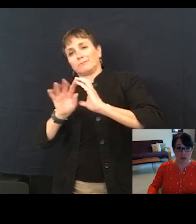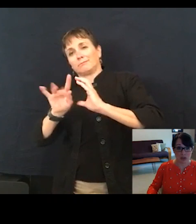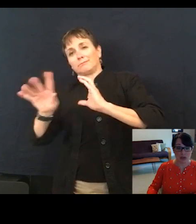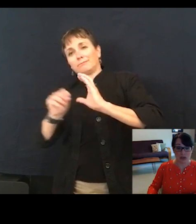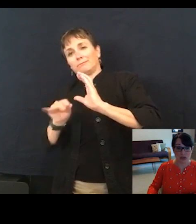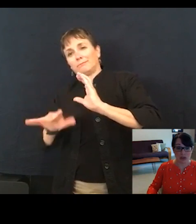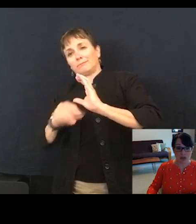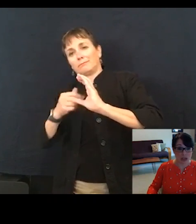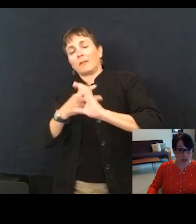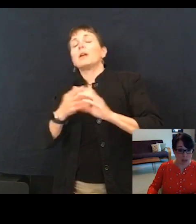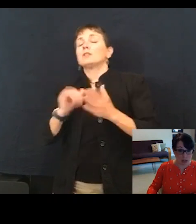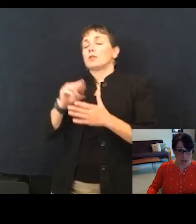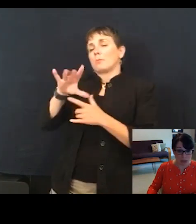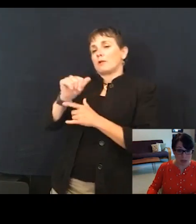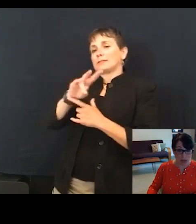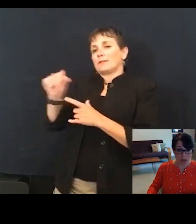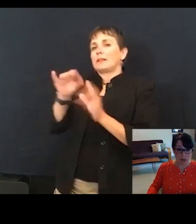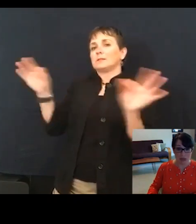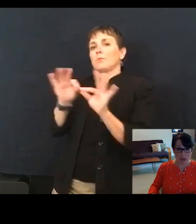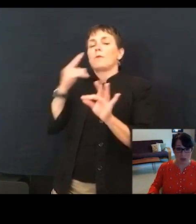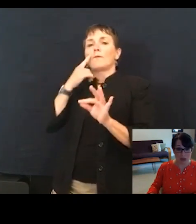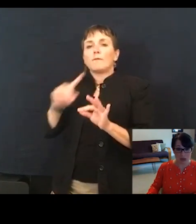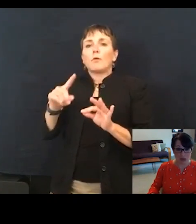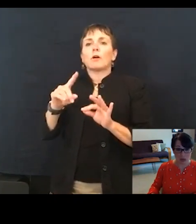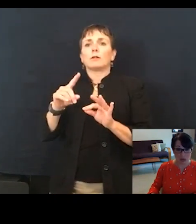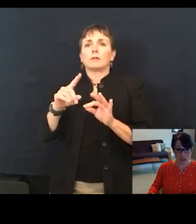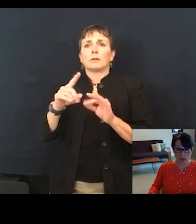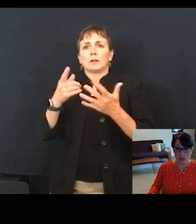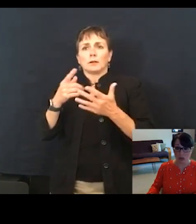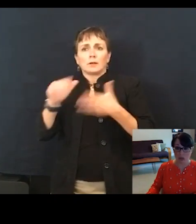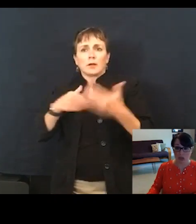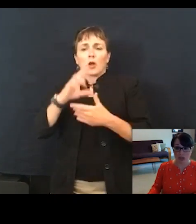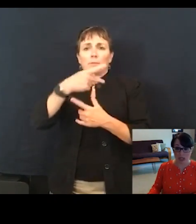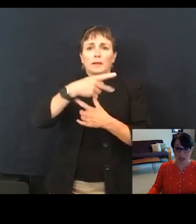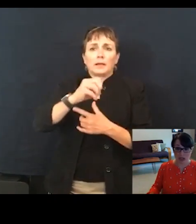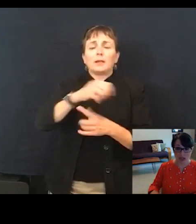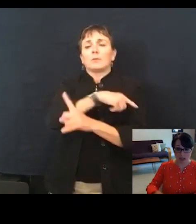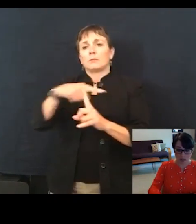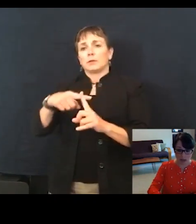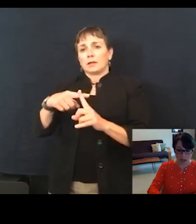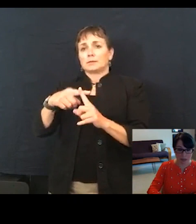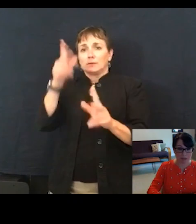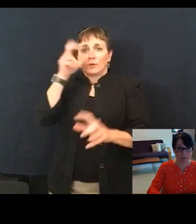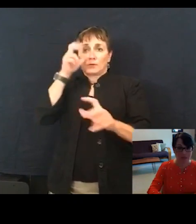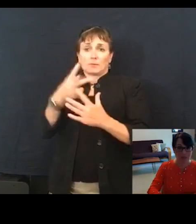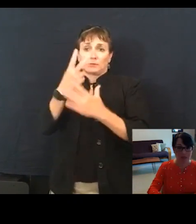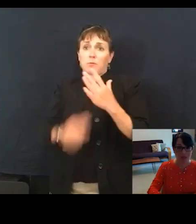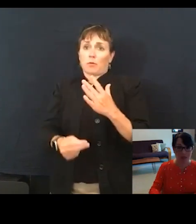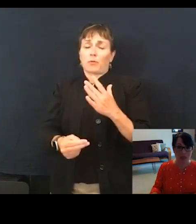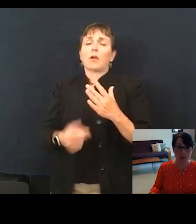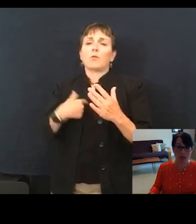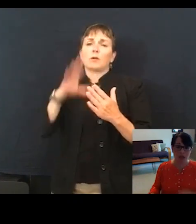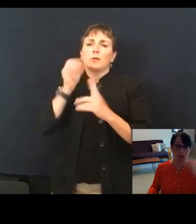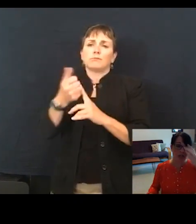within retinal pigment epithelium, as well as the photoreceptors. And we'll get into that in a little bit.